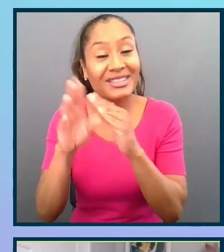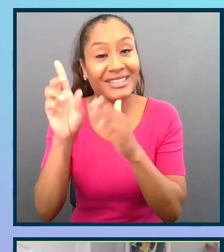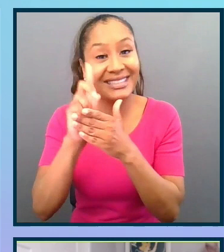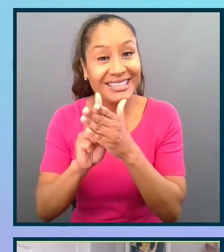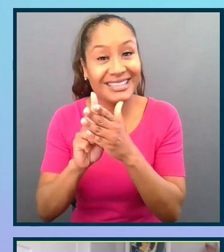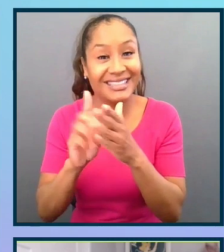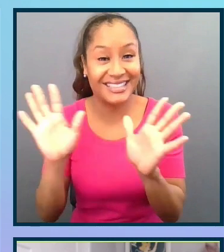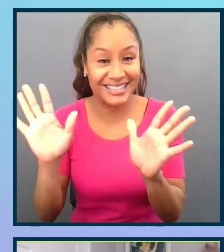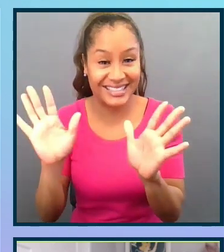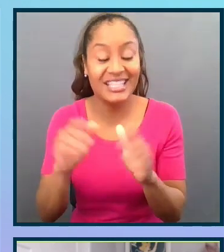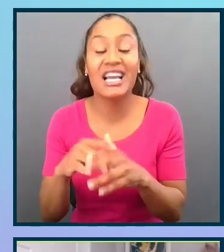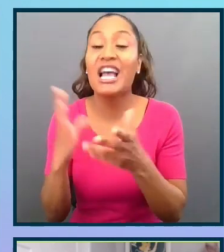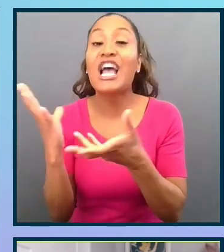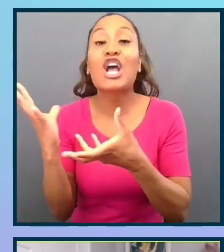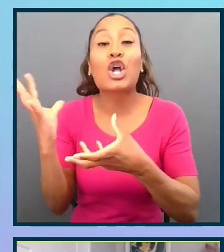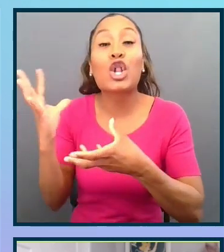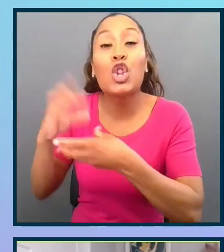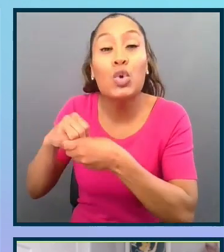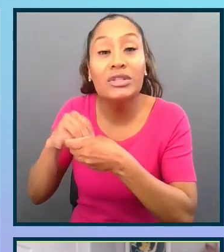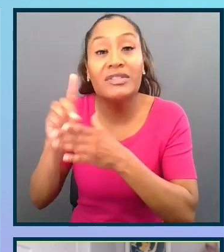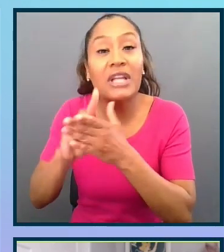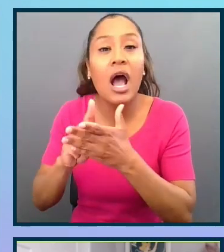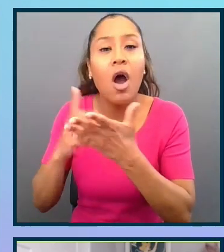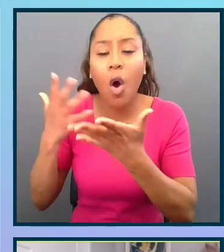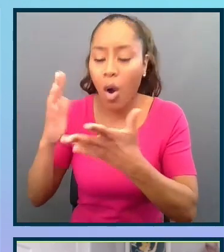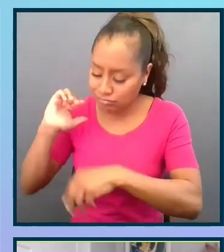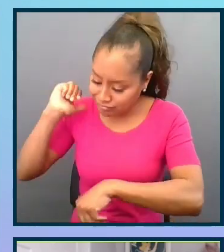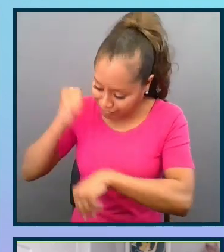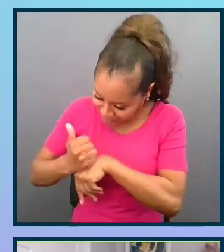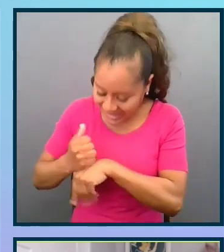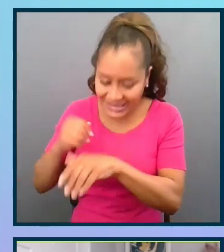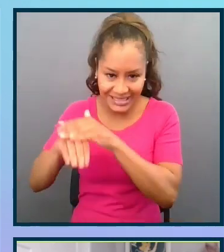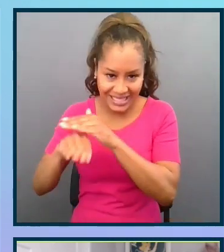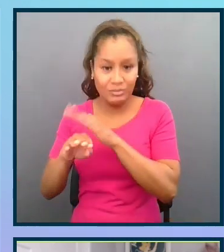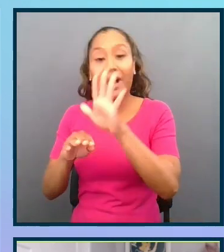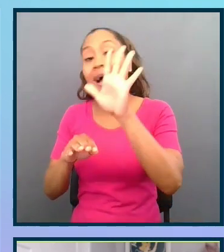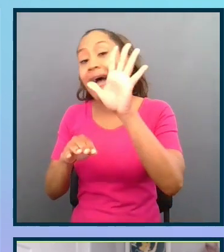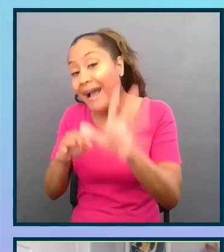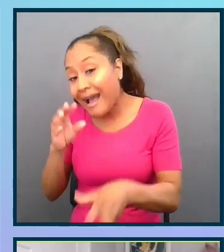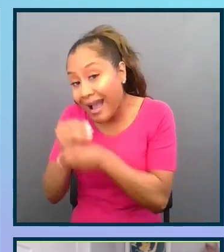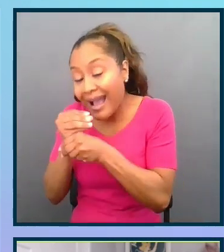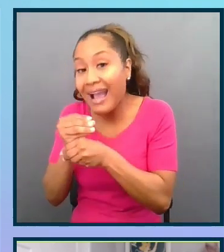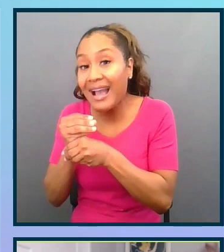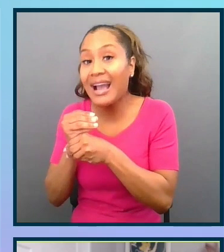Inclusive designers make things accessible, but they also make things easy to use